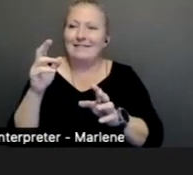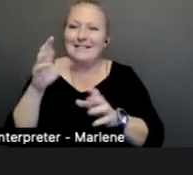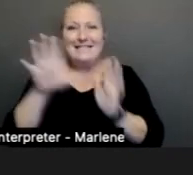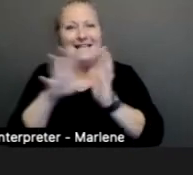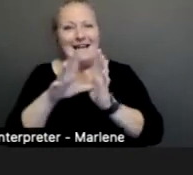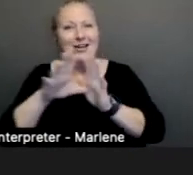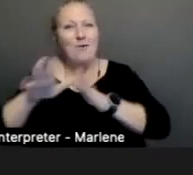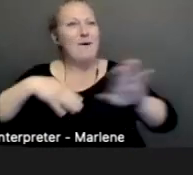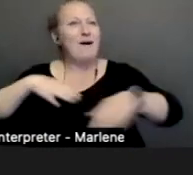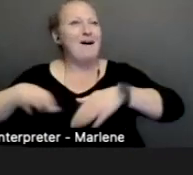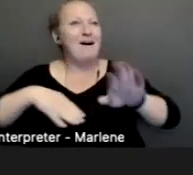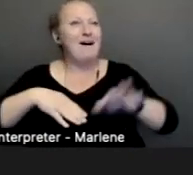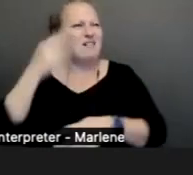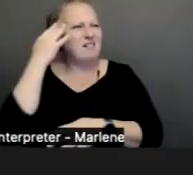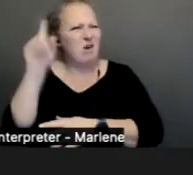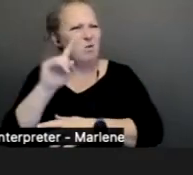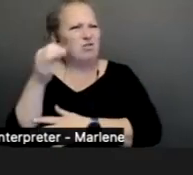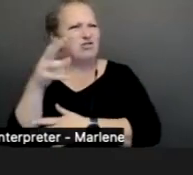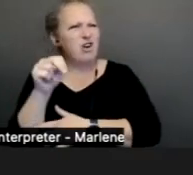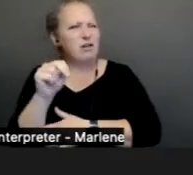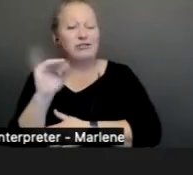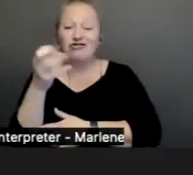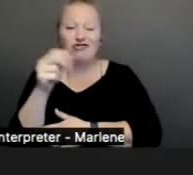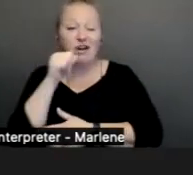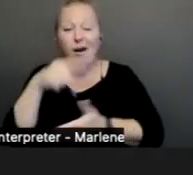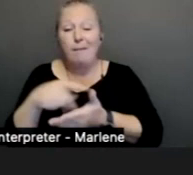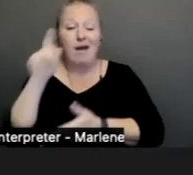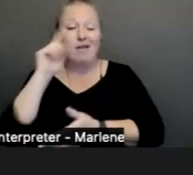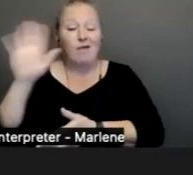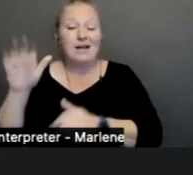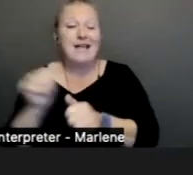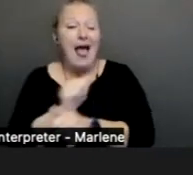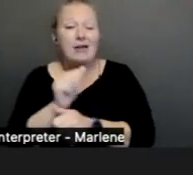where's John? Oh, John didn't pay for his algebra book January in freshman year. He never did. check